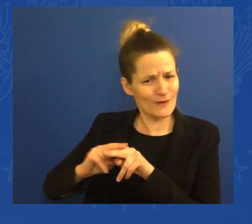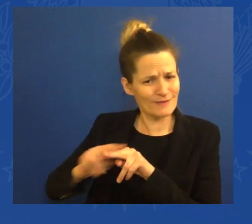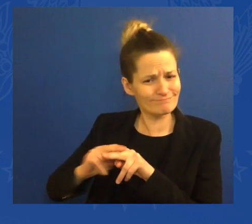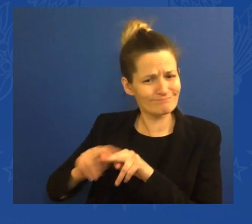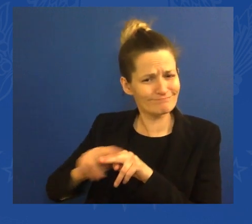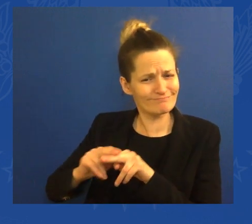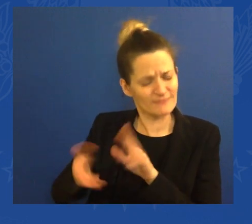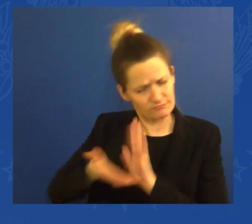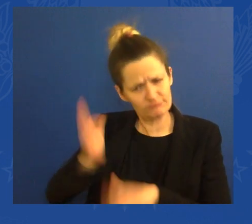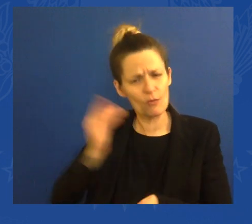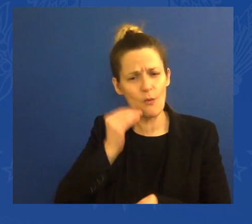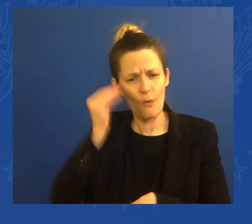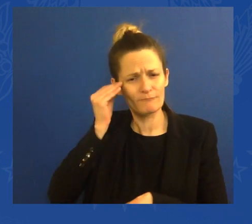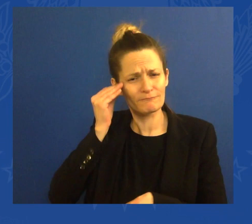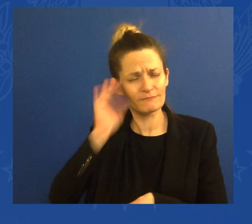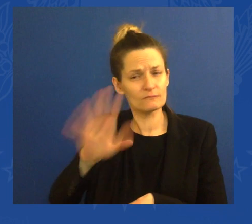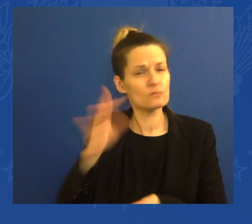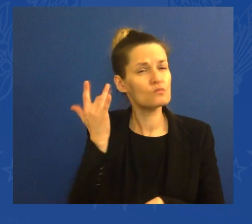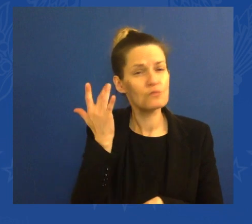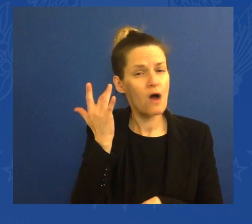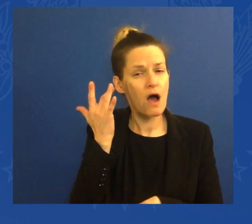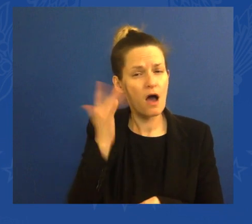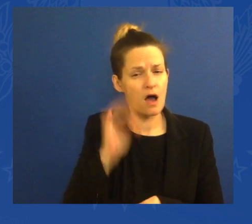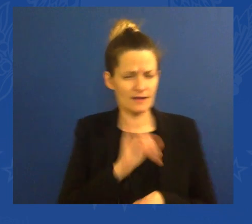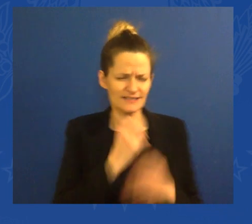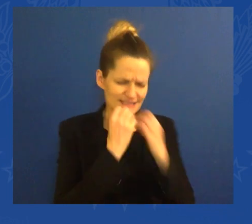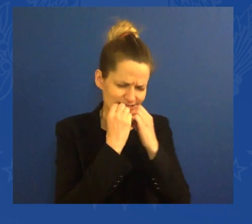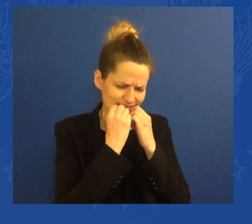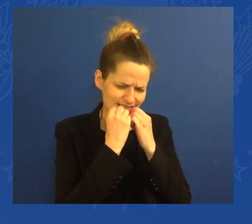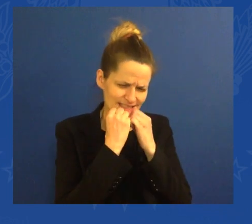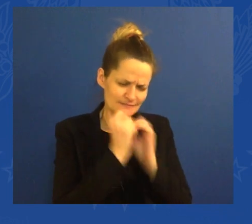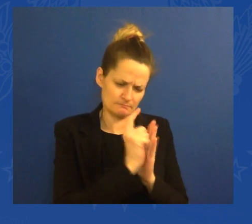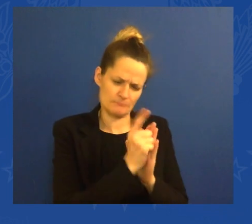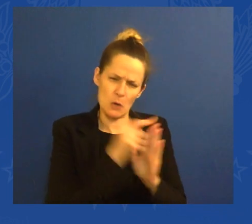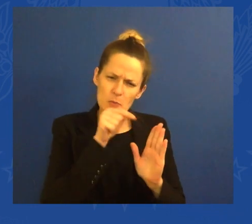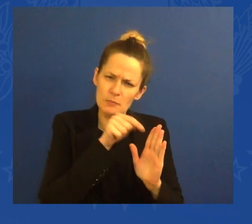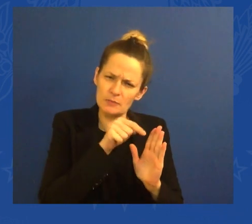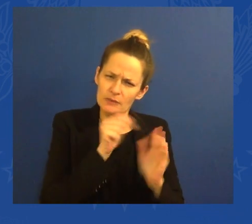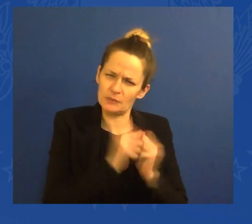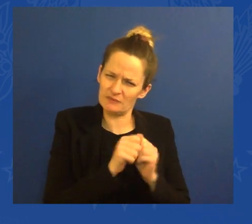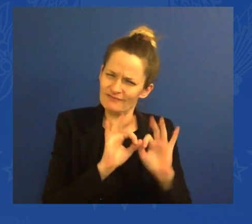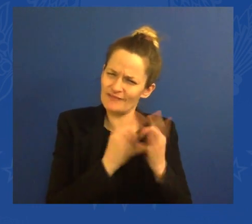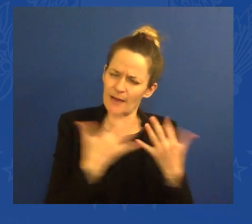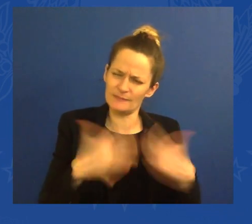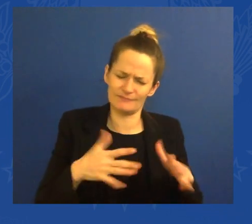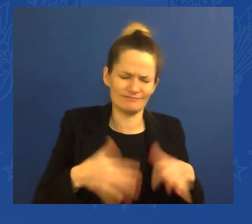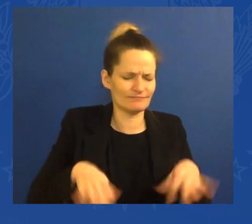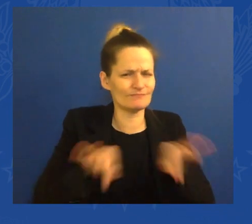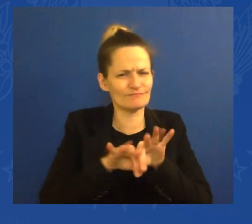He was the Senator who learned to get up when he got knocked down